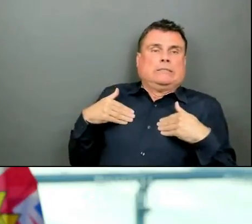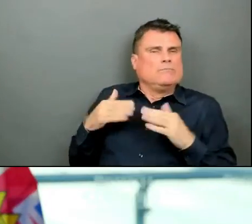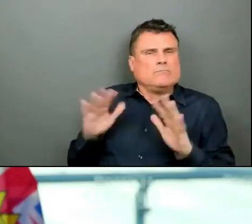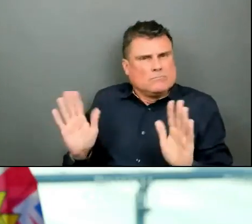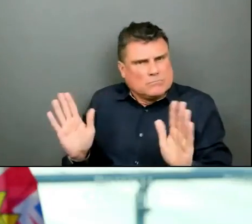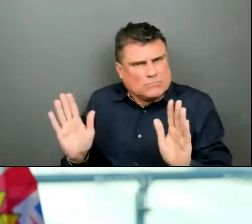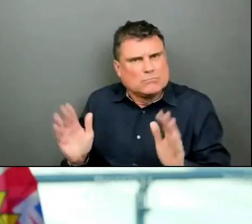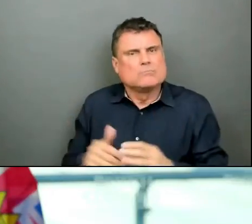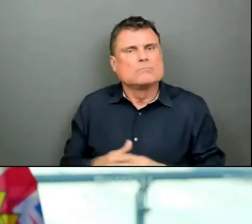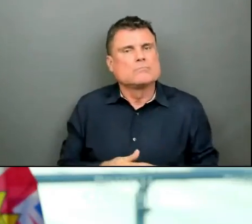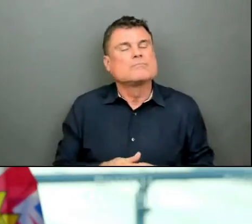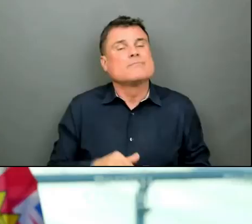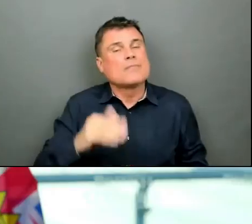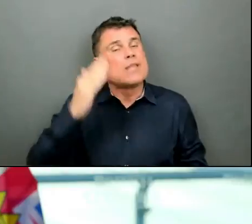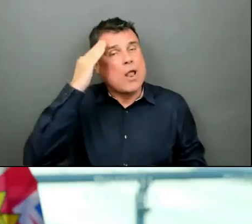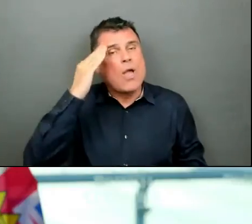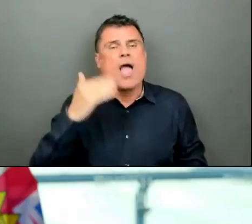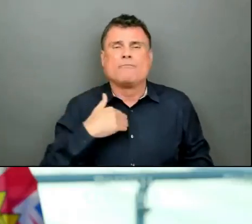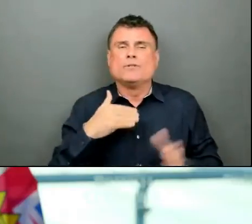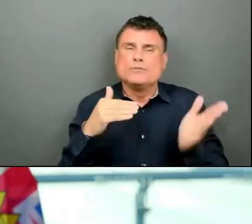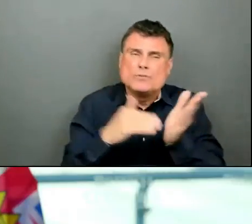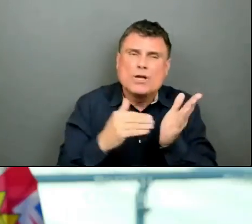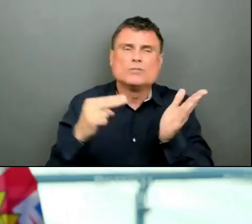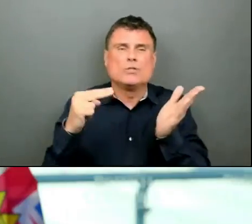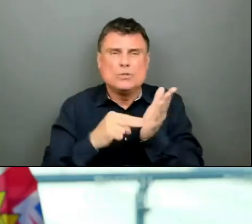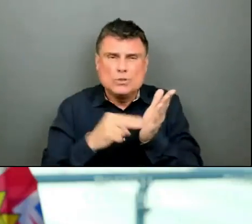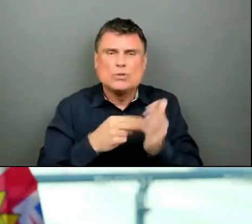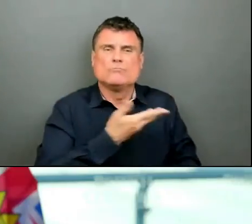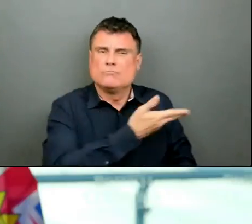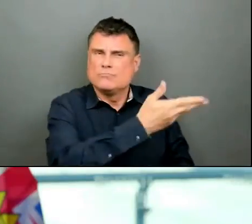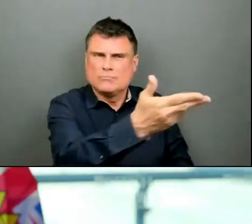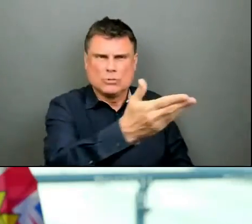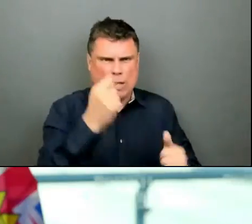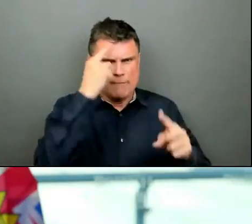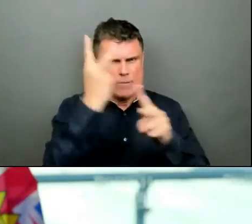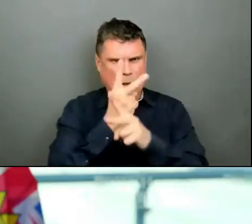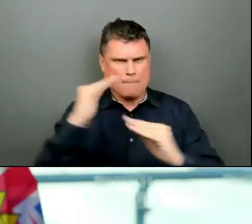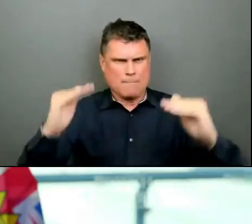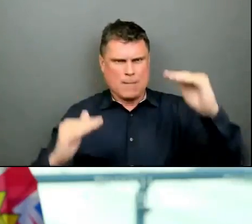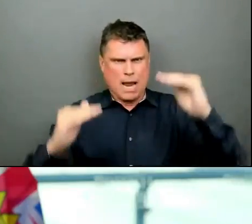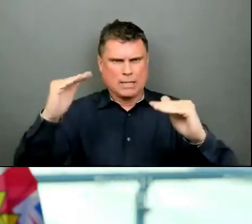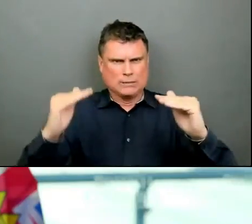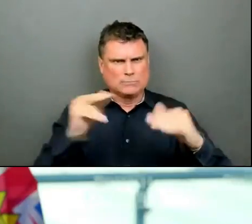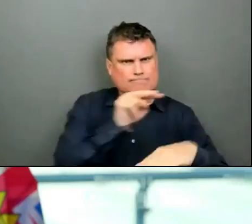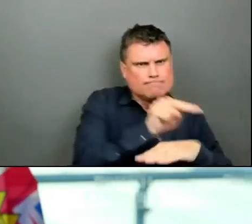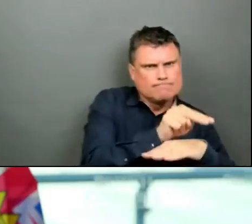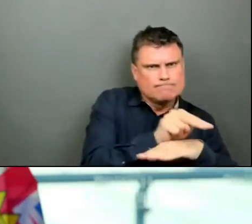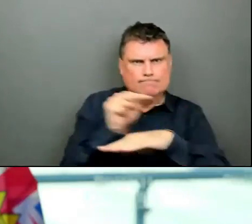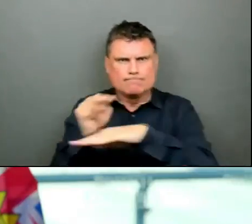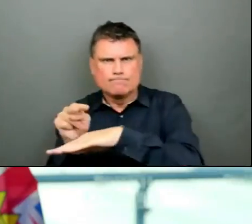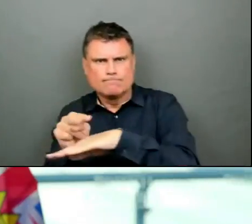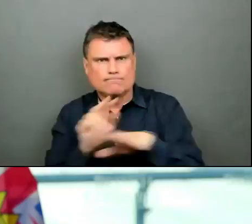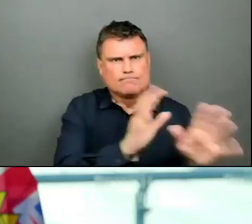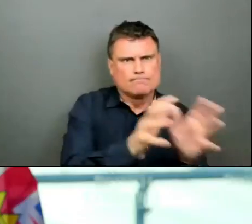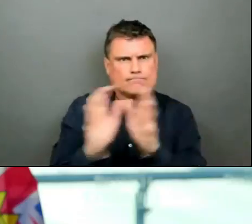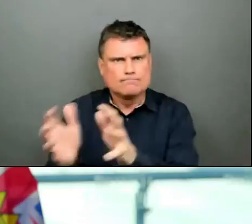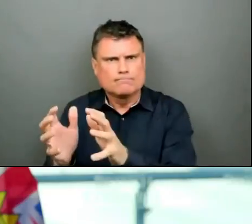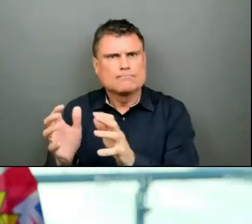teams are working very hard to try and balance that. But yes, we are likely to have increased numbers of people in